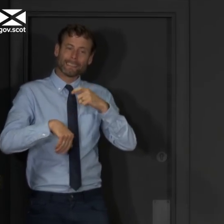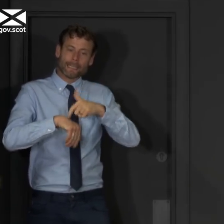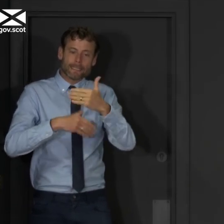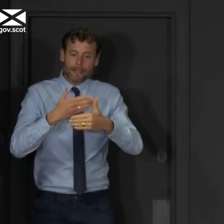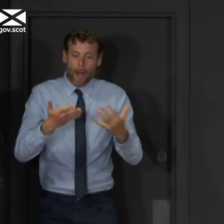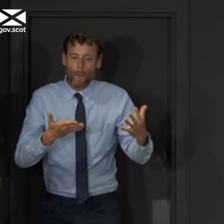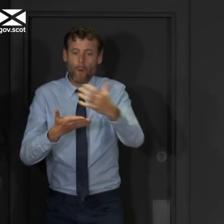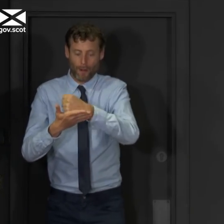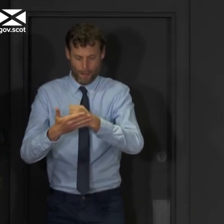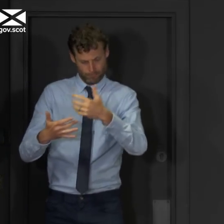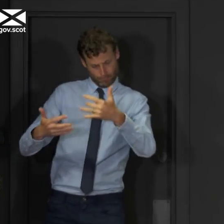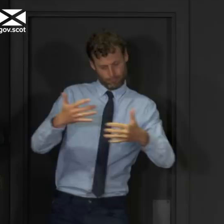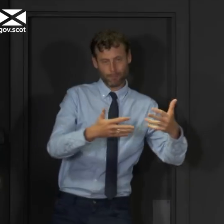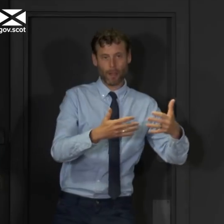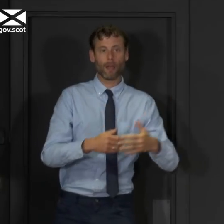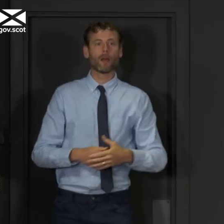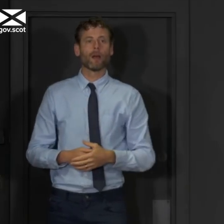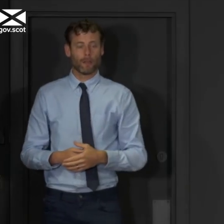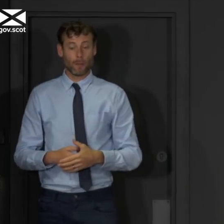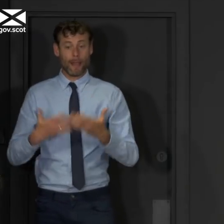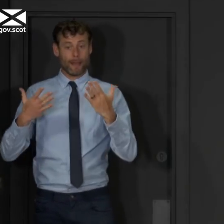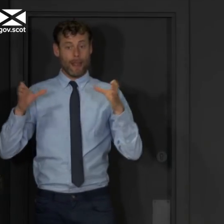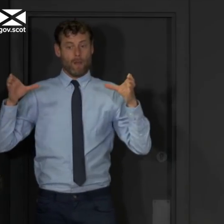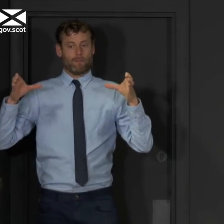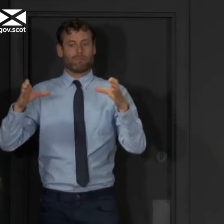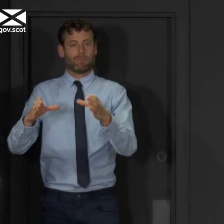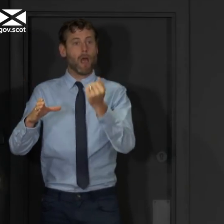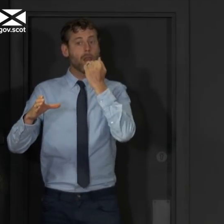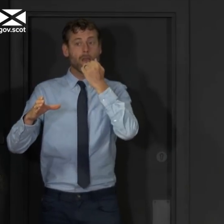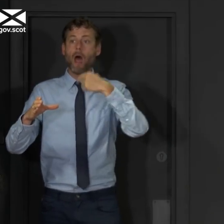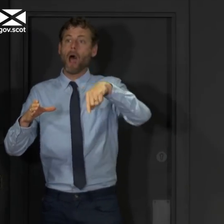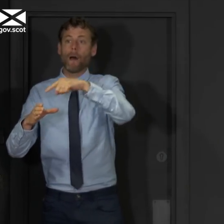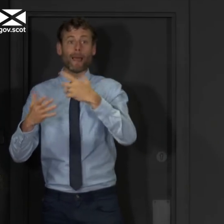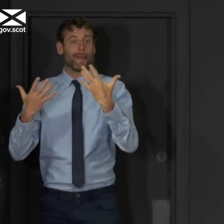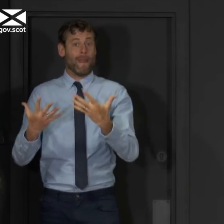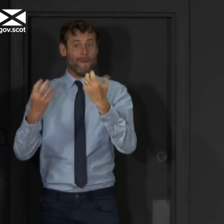will be infectious is certainly smaller than it was, but it is also still large enough